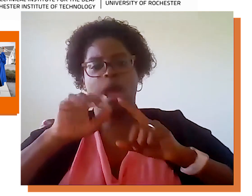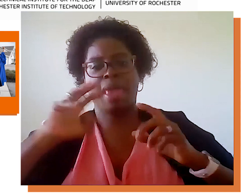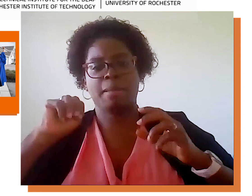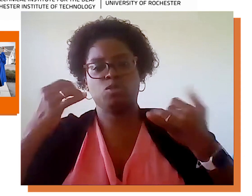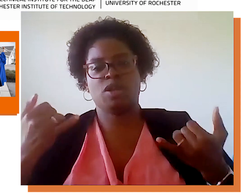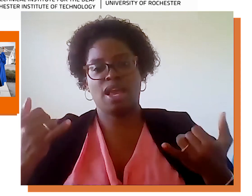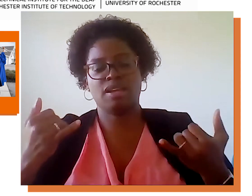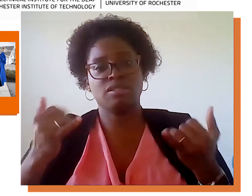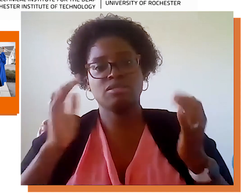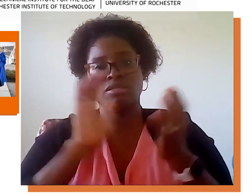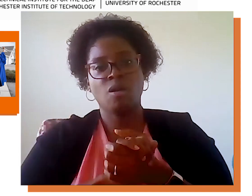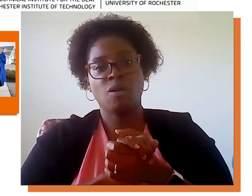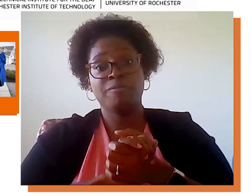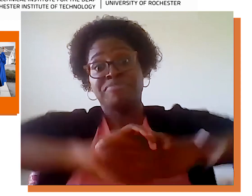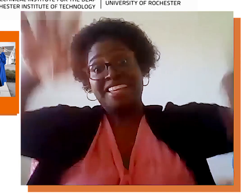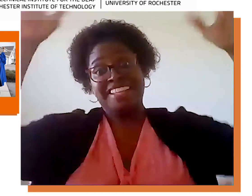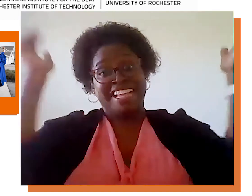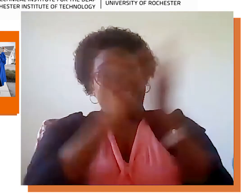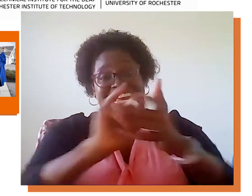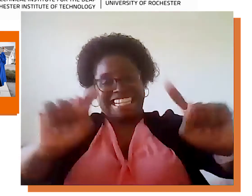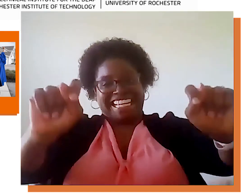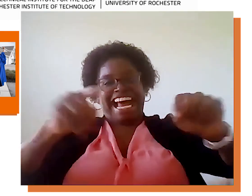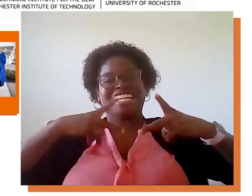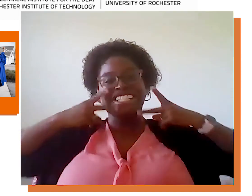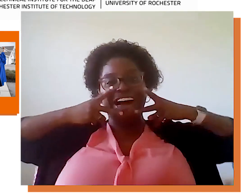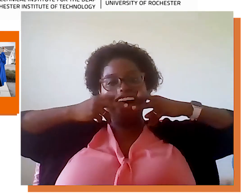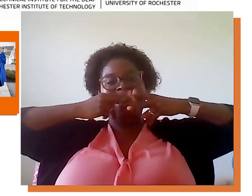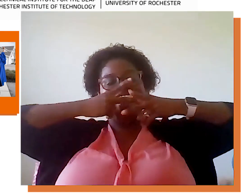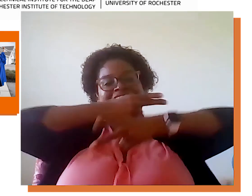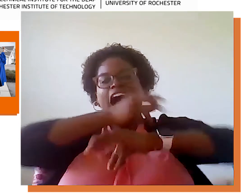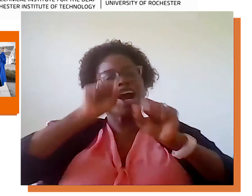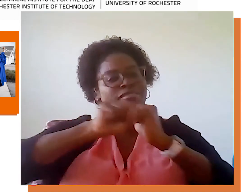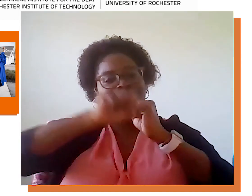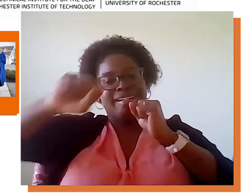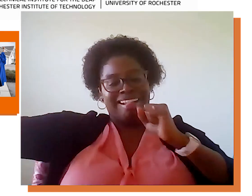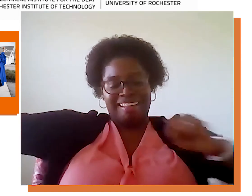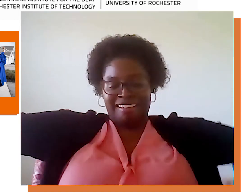You're all the rock that my success is built on. I couldn't do it without you.